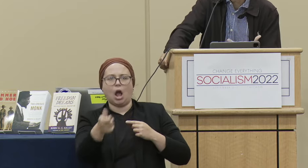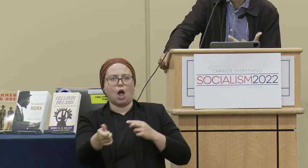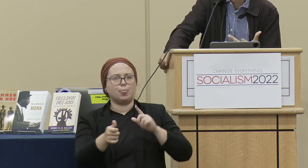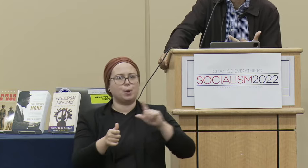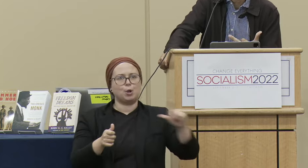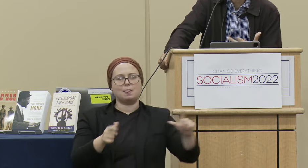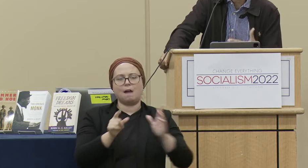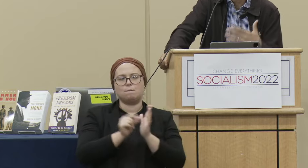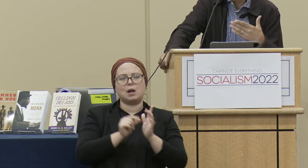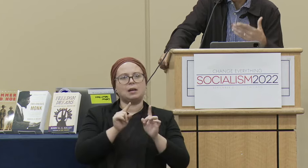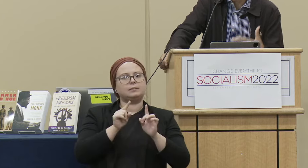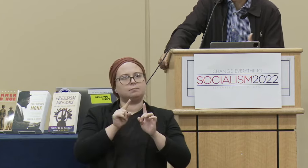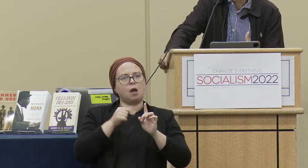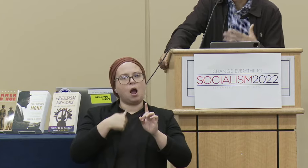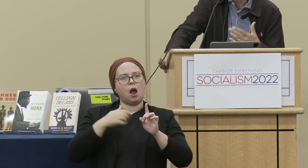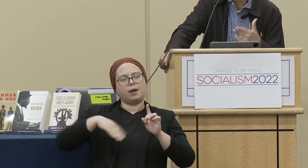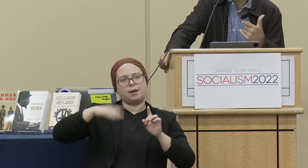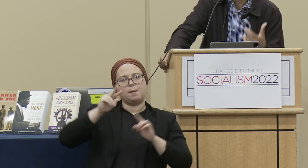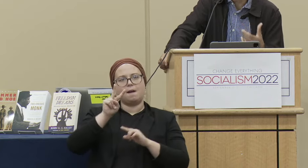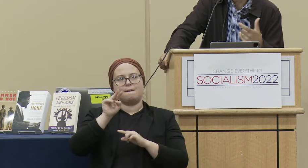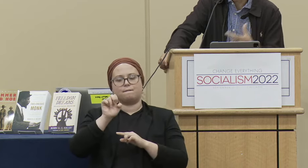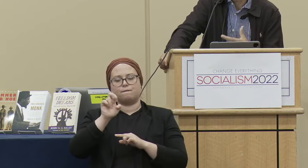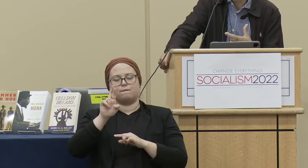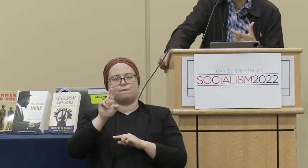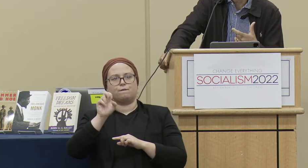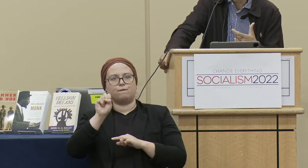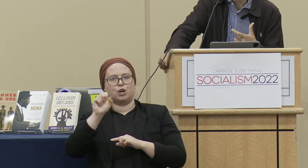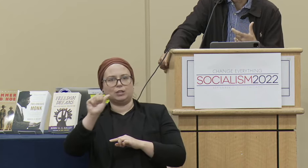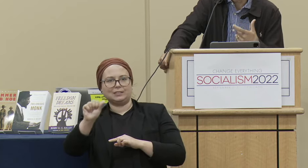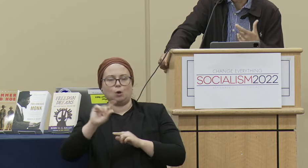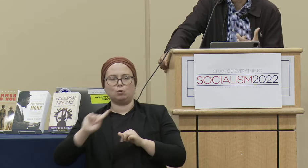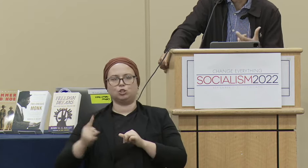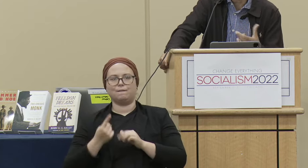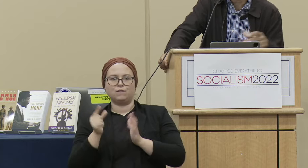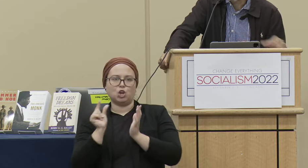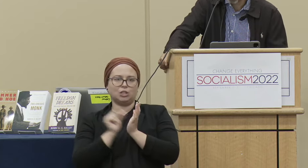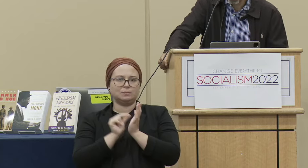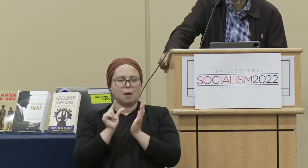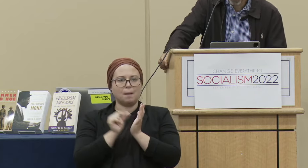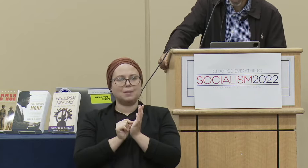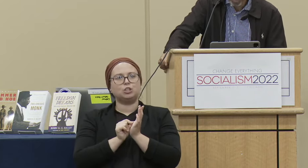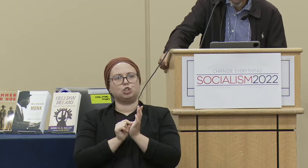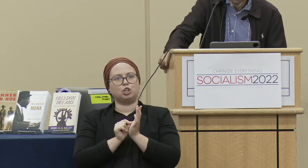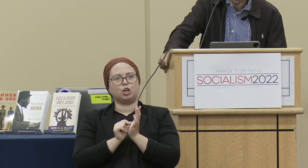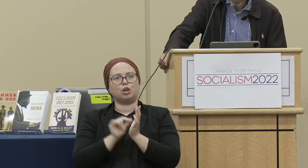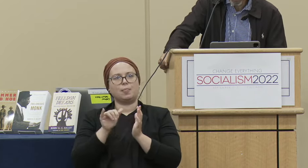any other left press, but I grew up where Versa was one of